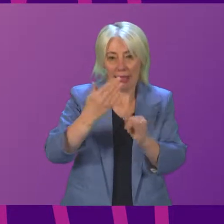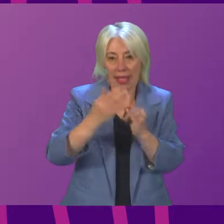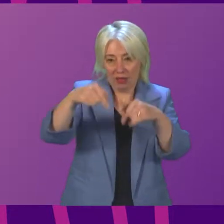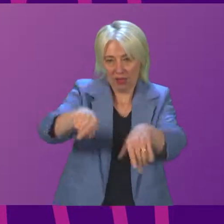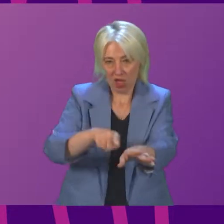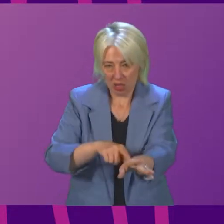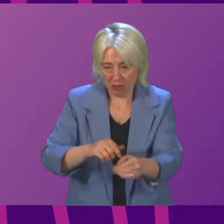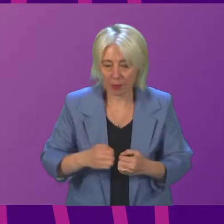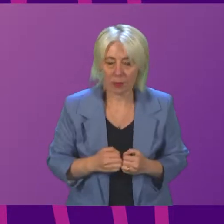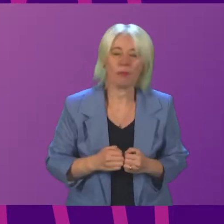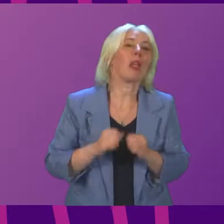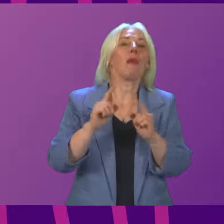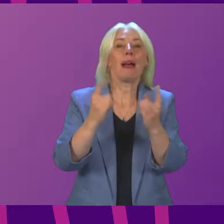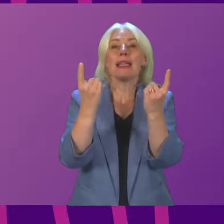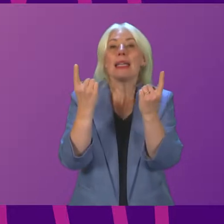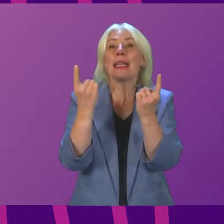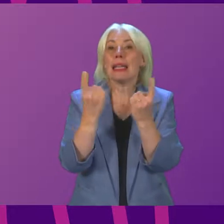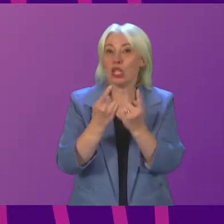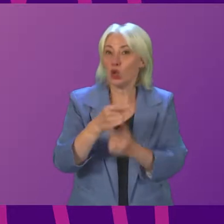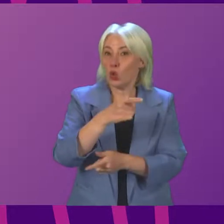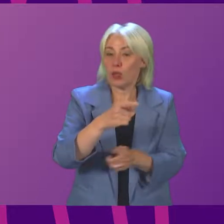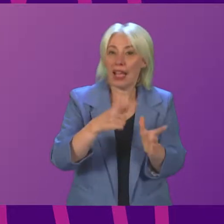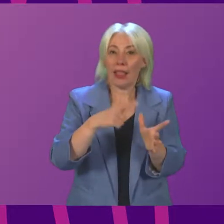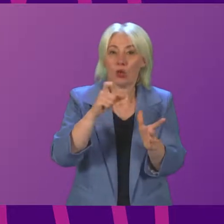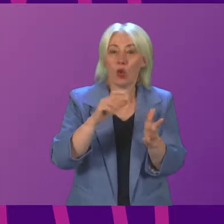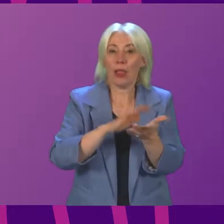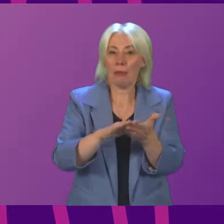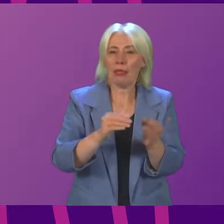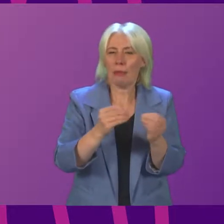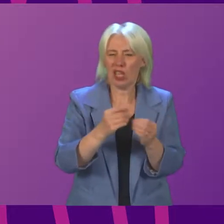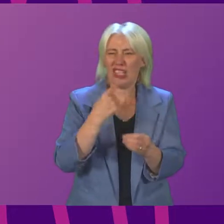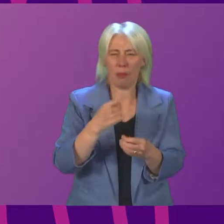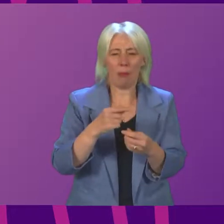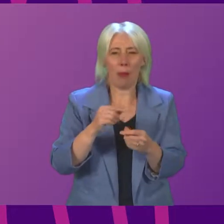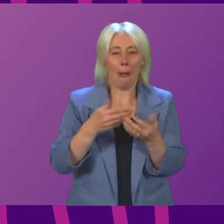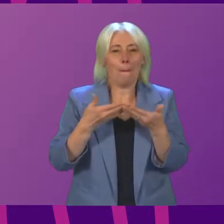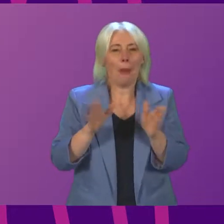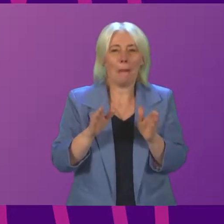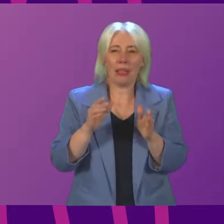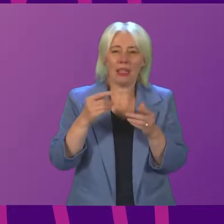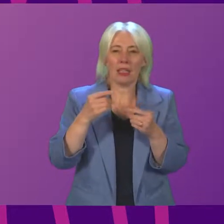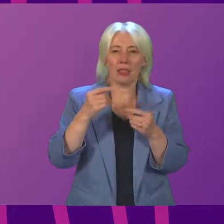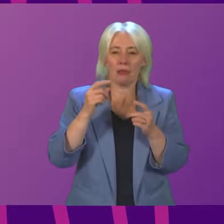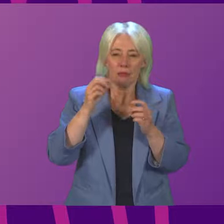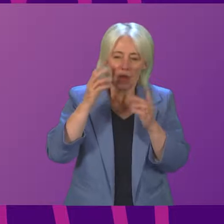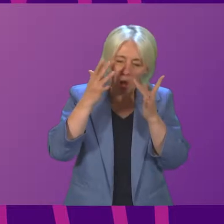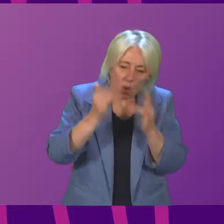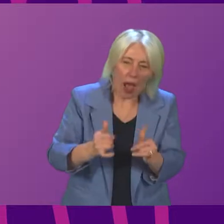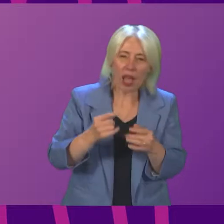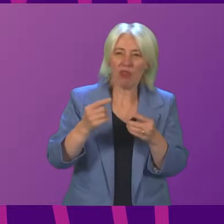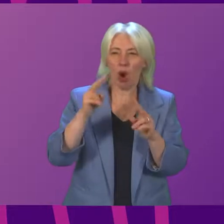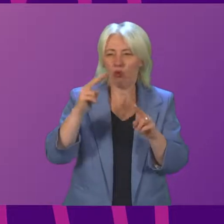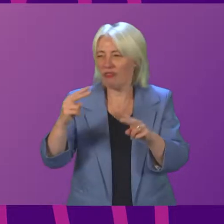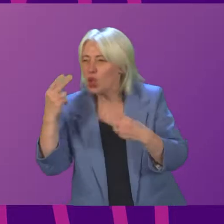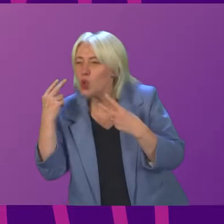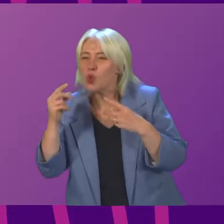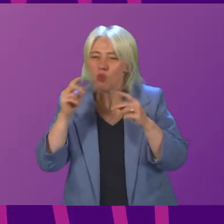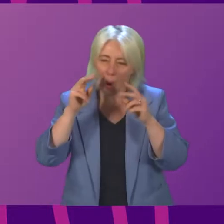On the issue of a public inquiry, investigation or review, the Scottish Government has said